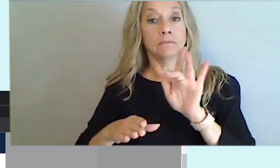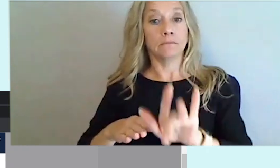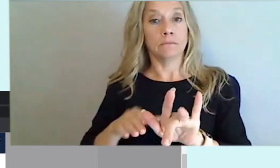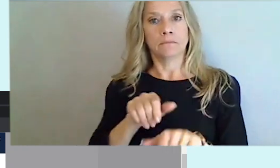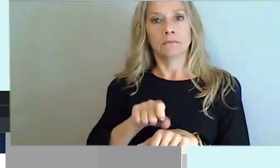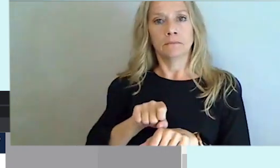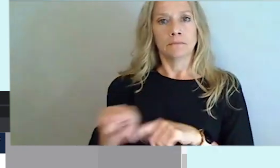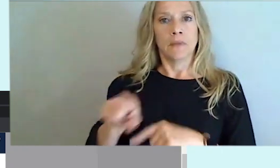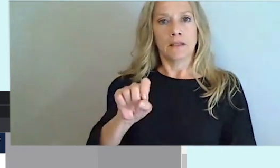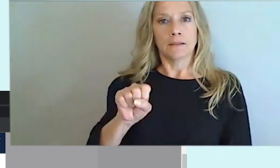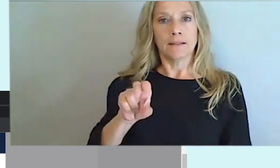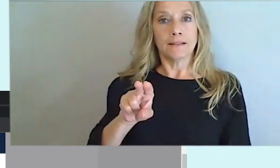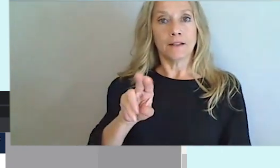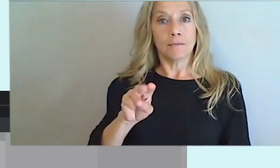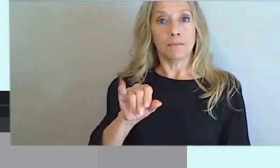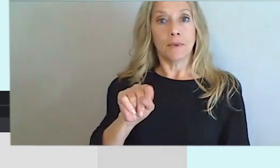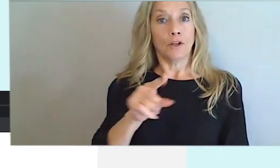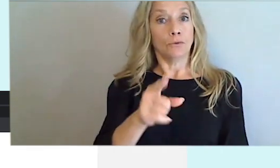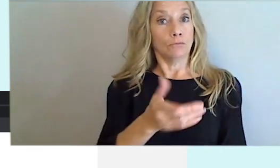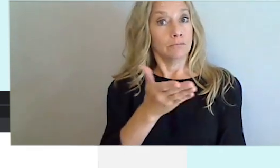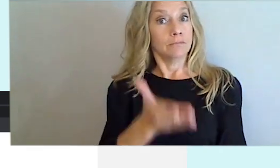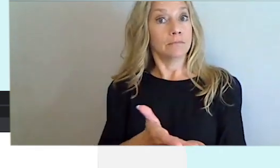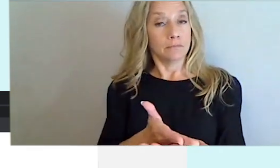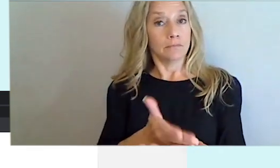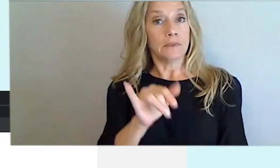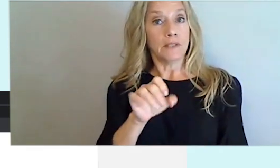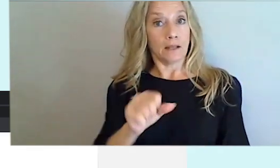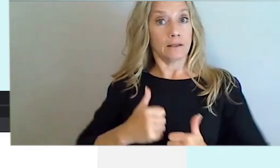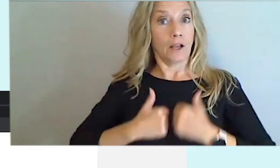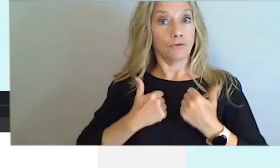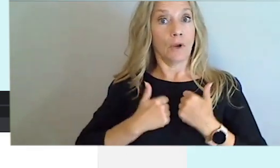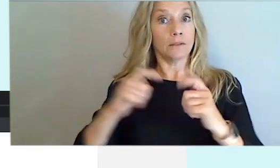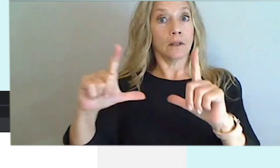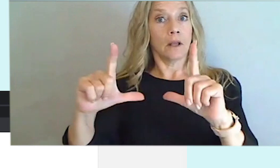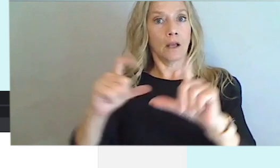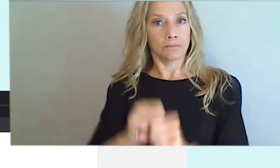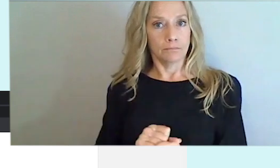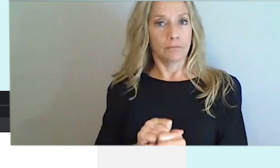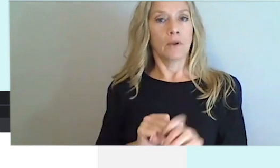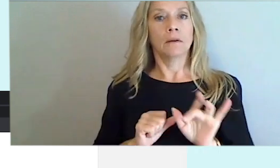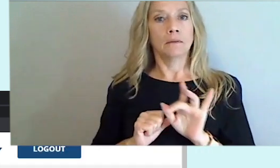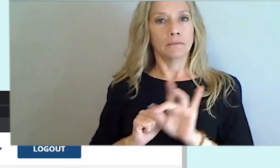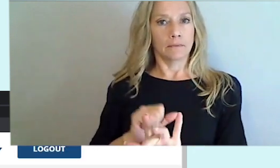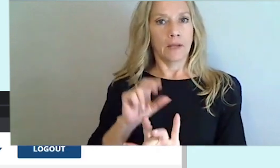validating the address, the pop up window goes away. Click next again to continue the renewal.